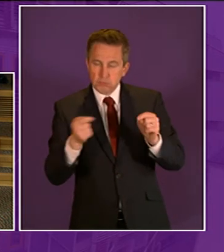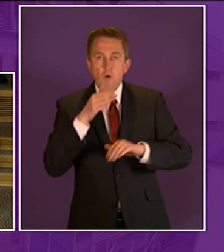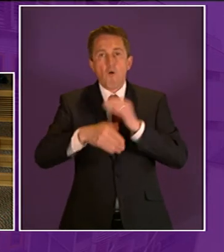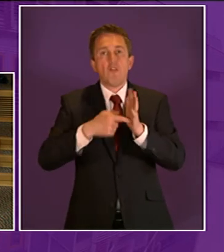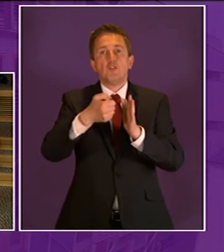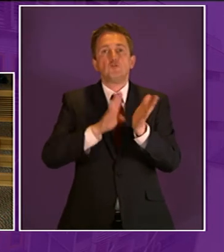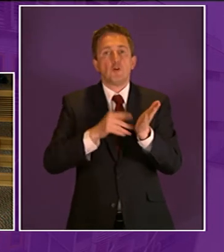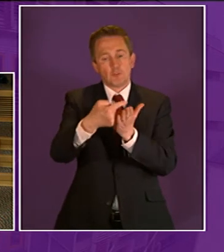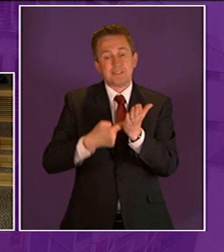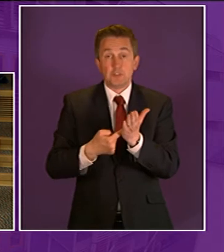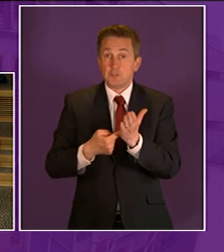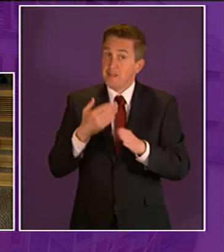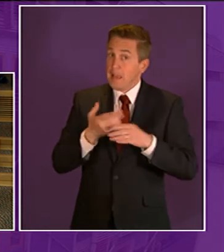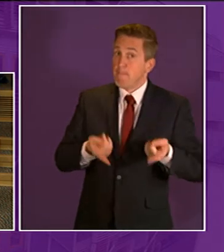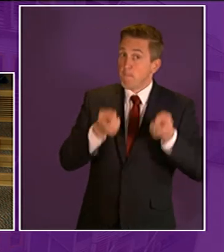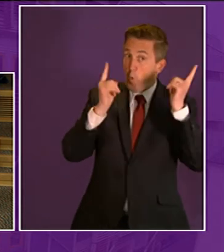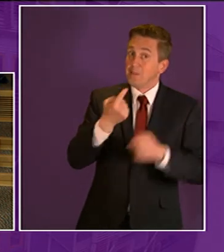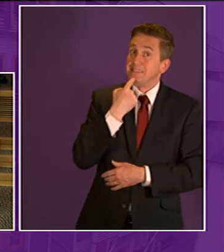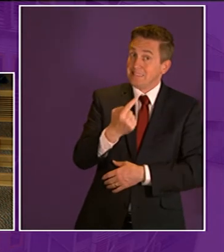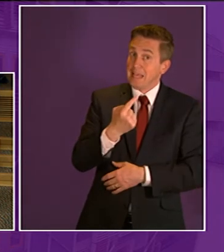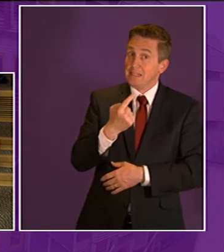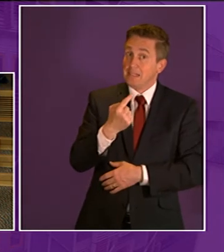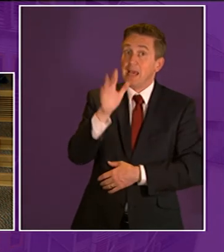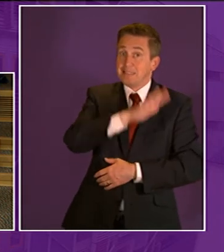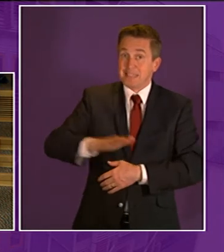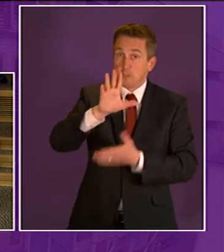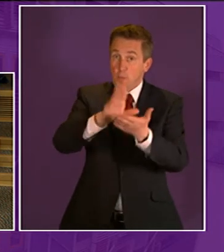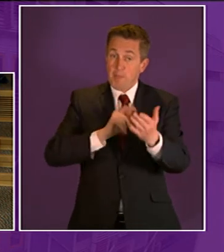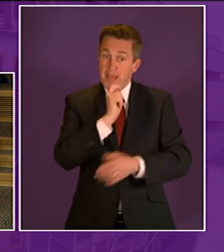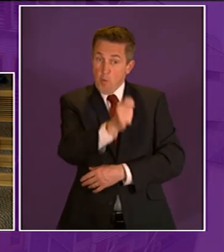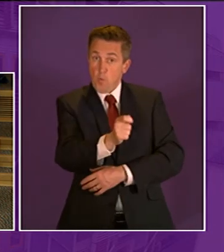The employers are clear that a national pay award should be linked to agreement on harmonised